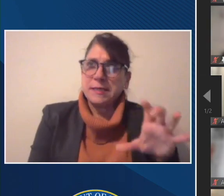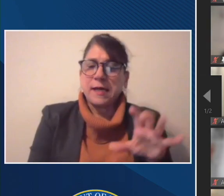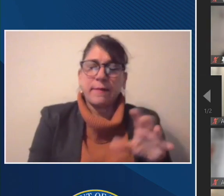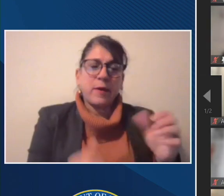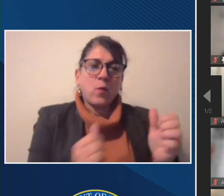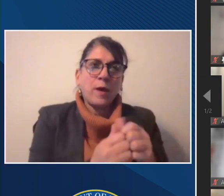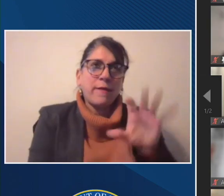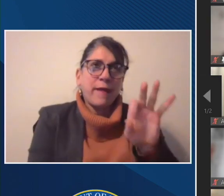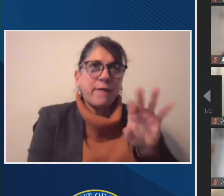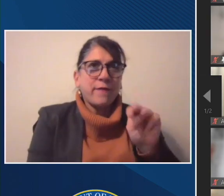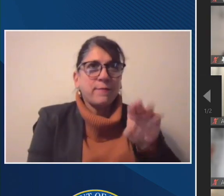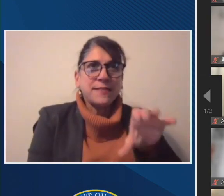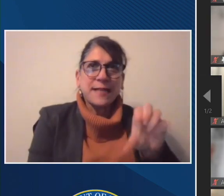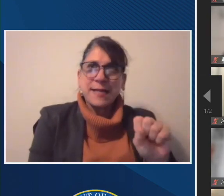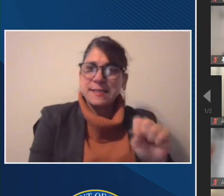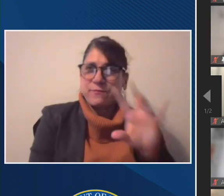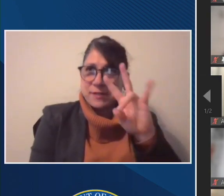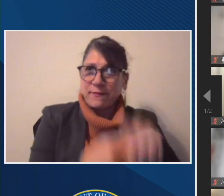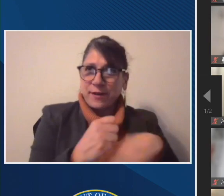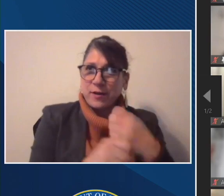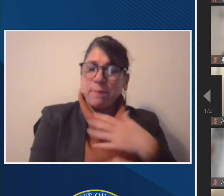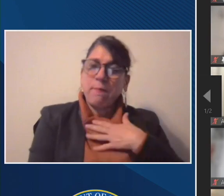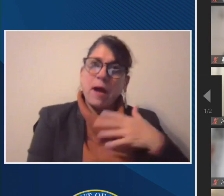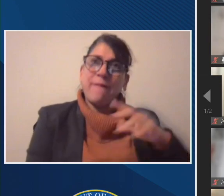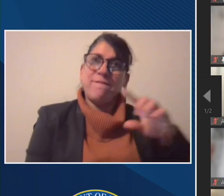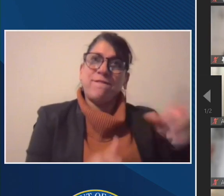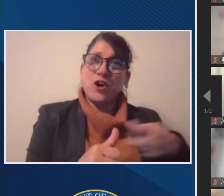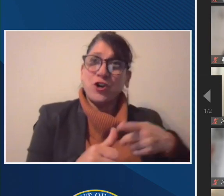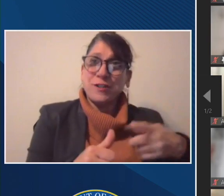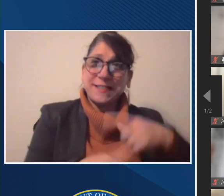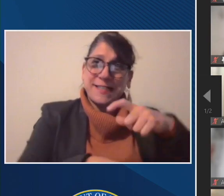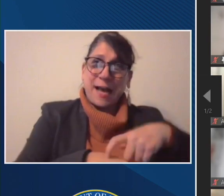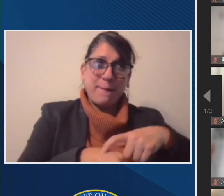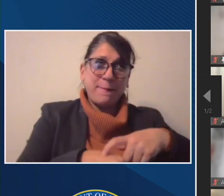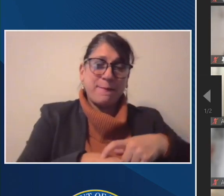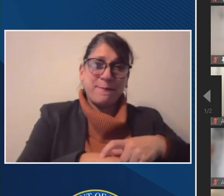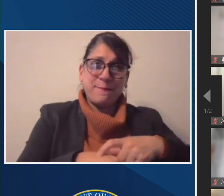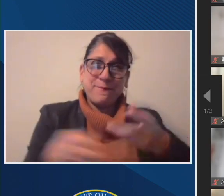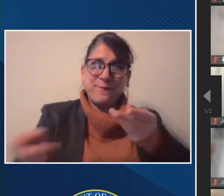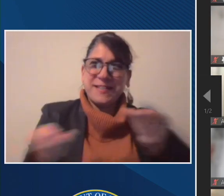years and this will be my first time facilitating with the Department of Education.